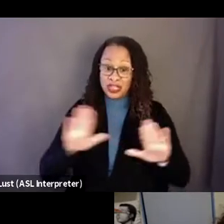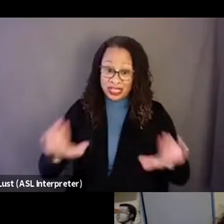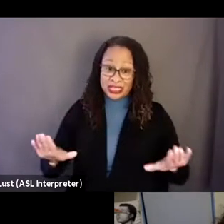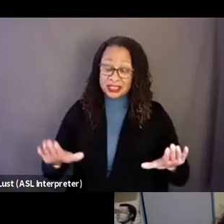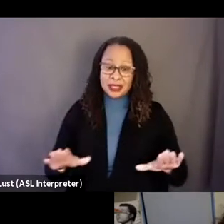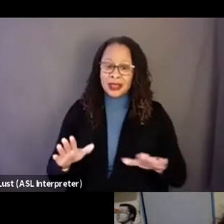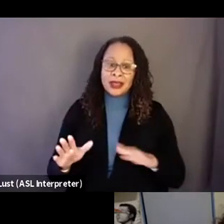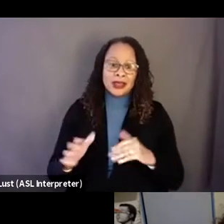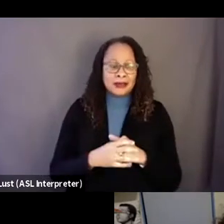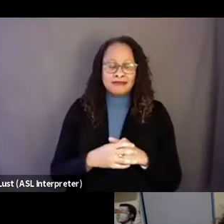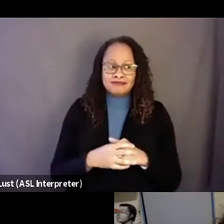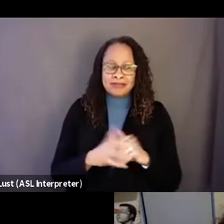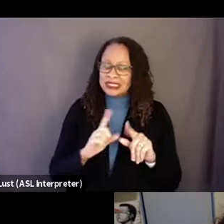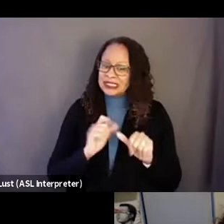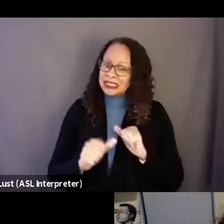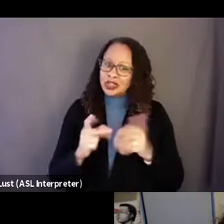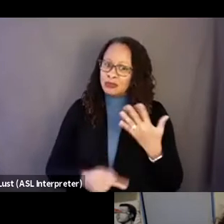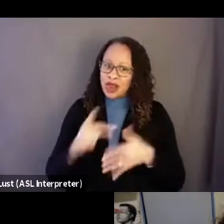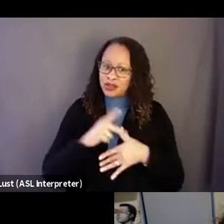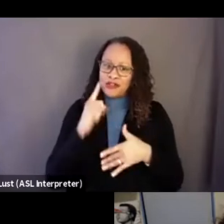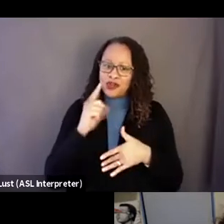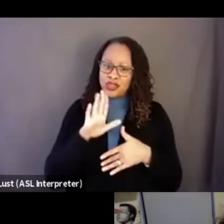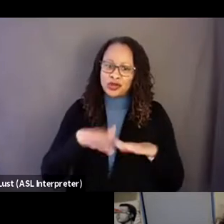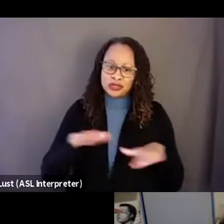that's a priority for them. And Loira, something you said earlier about